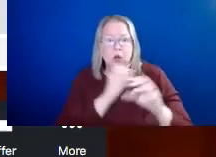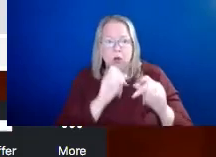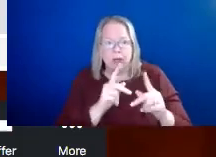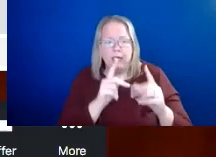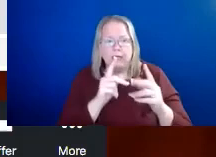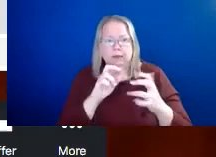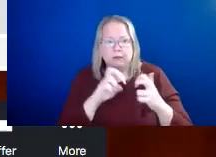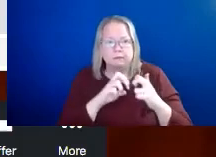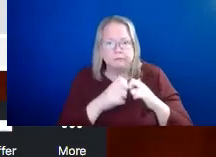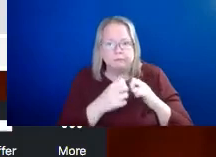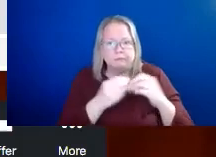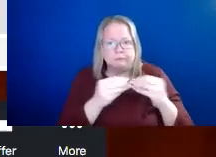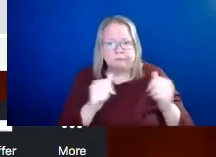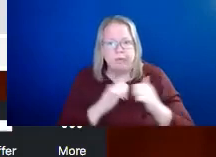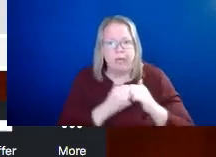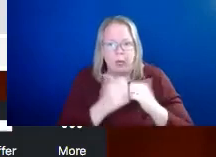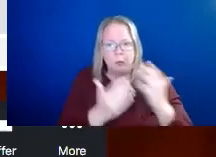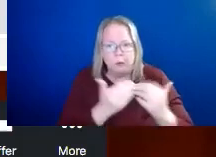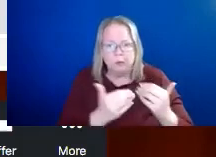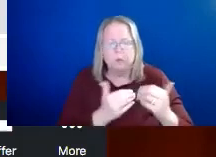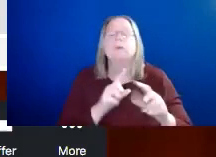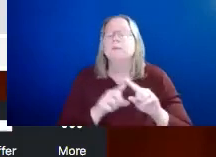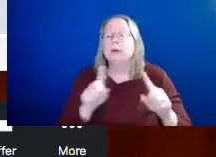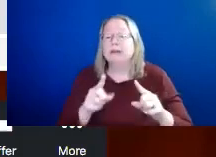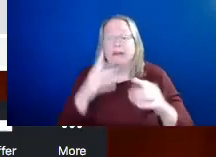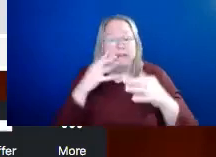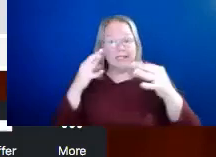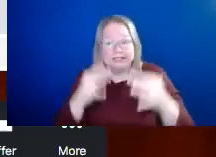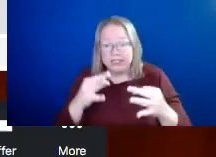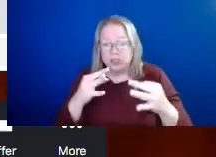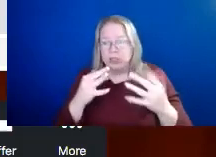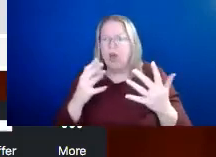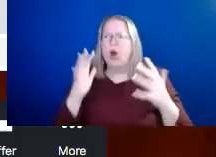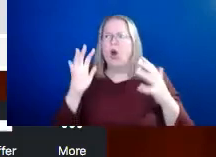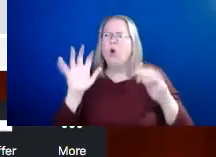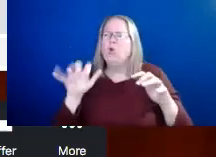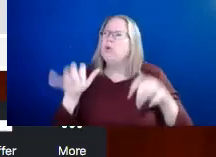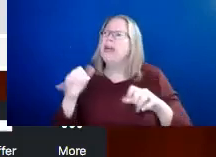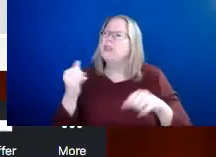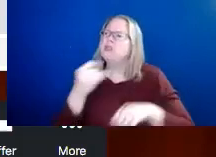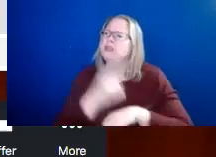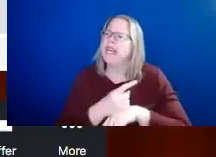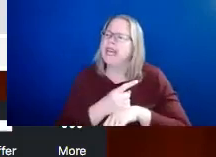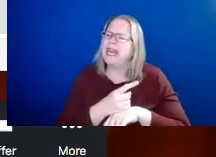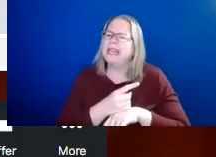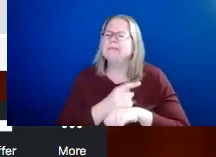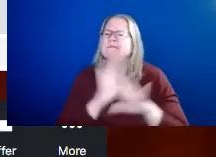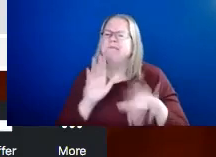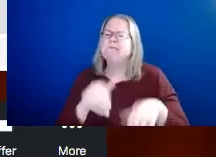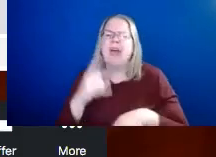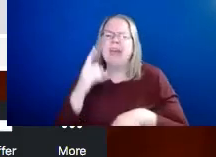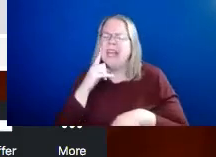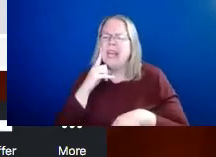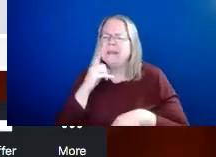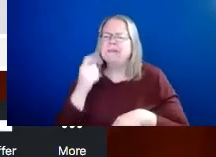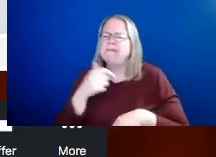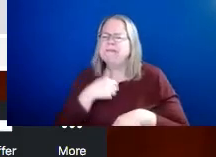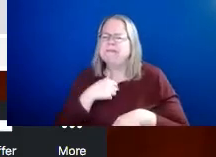12:49:17 If you made the decision that's a rainy day and you're not just gonna follow up on my